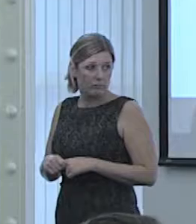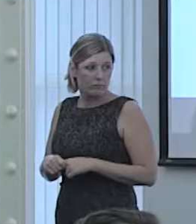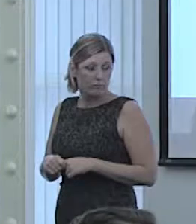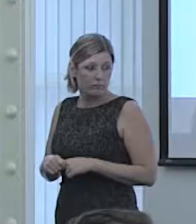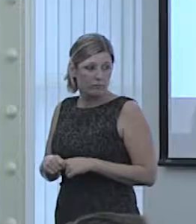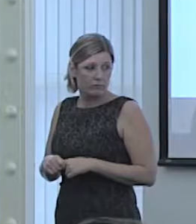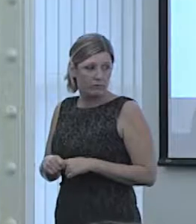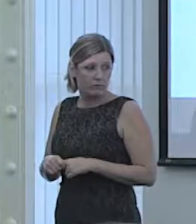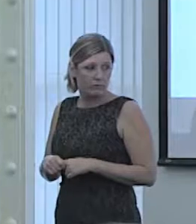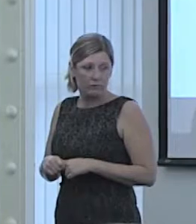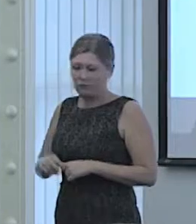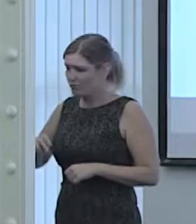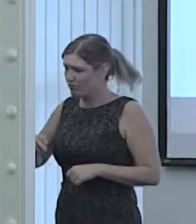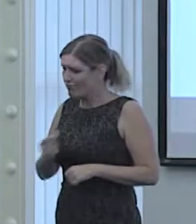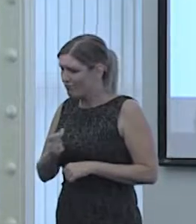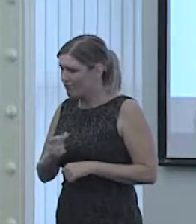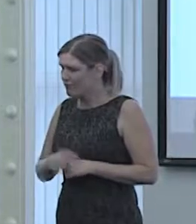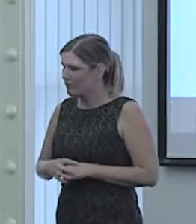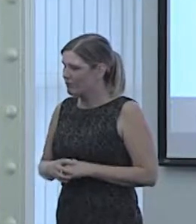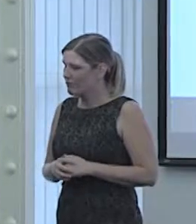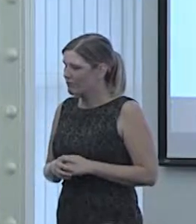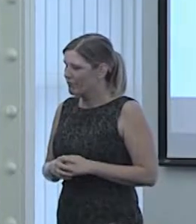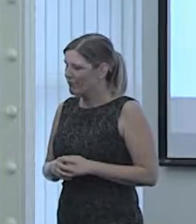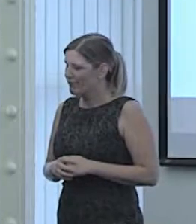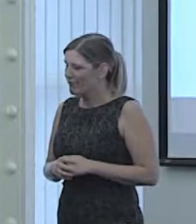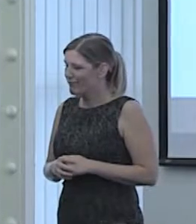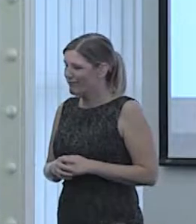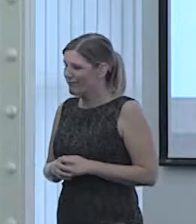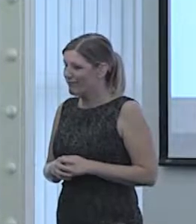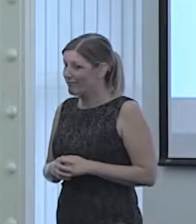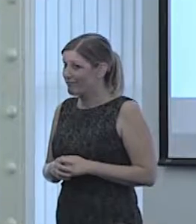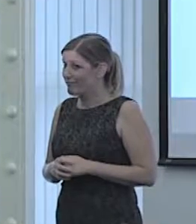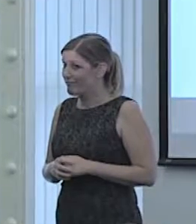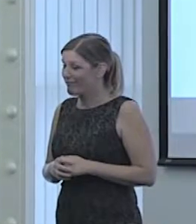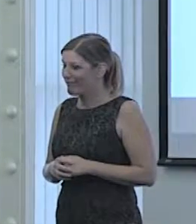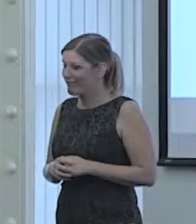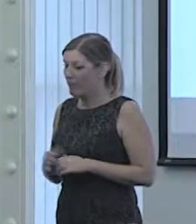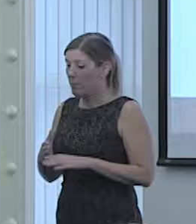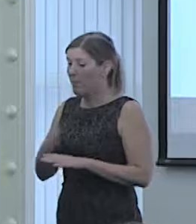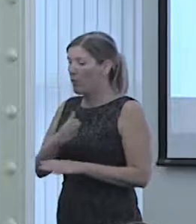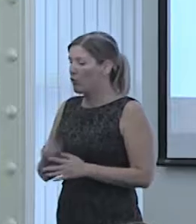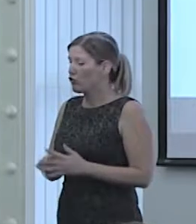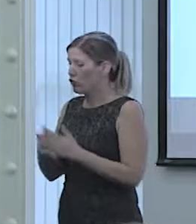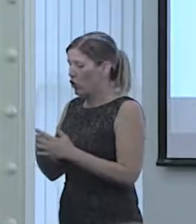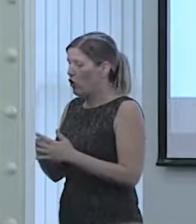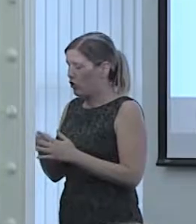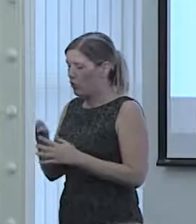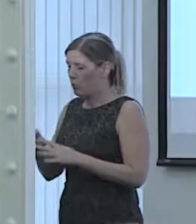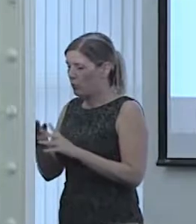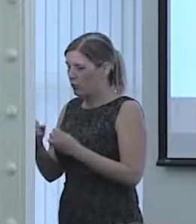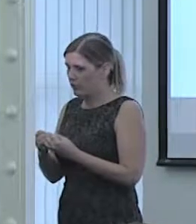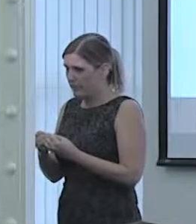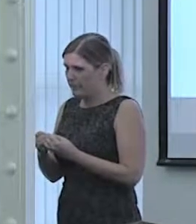Darn it. So, for all intents and purposes, before we start this workshop,